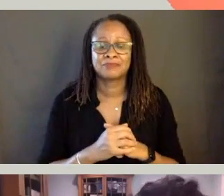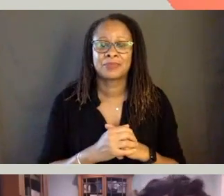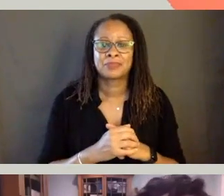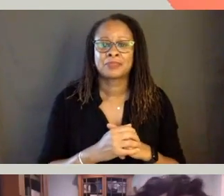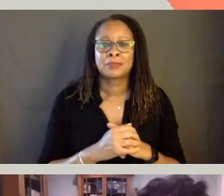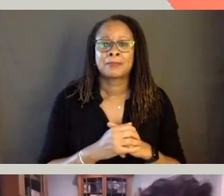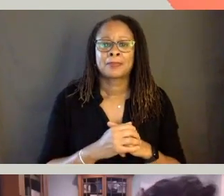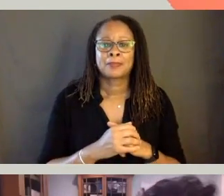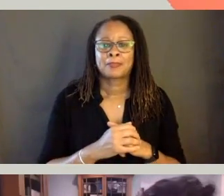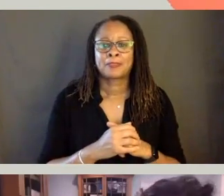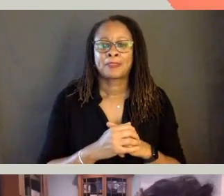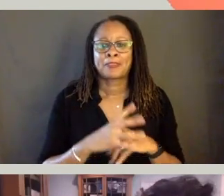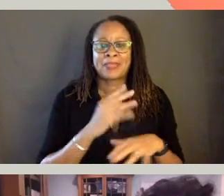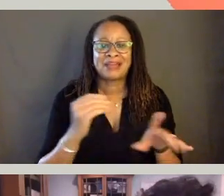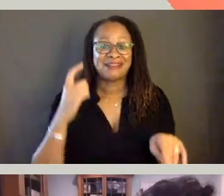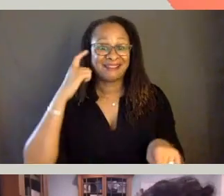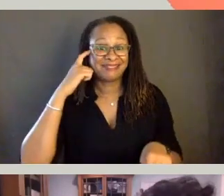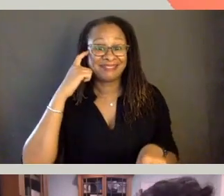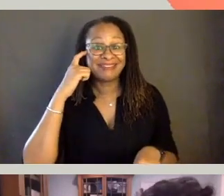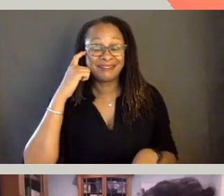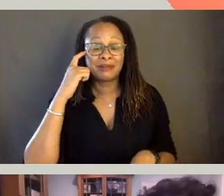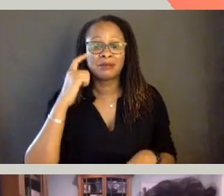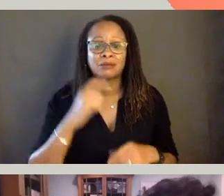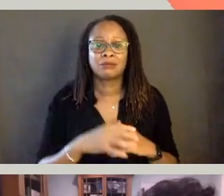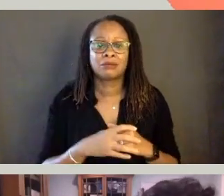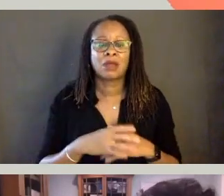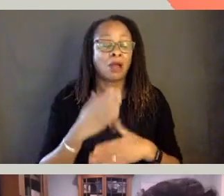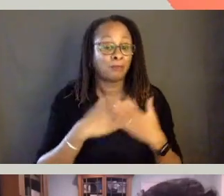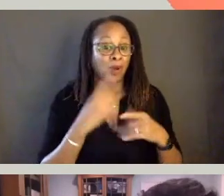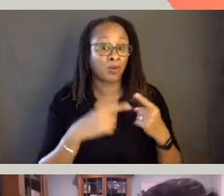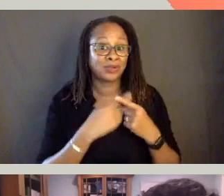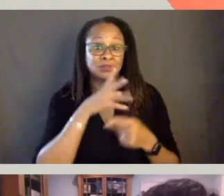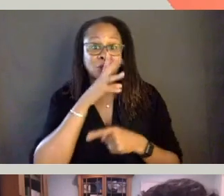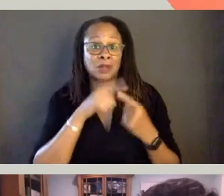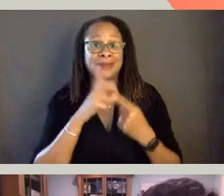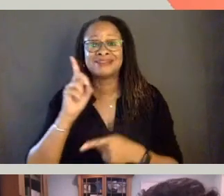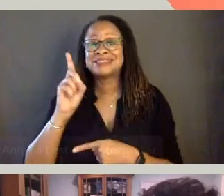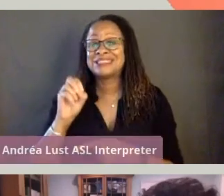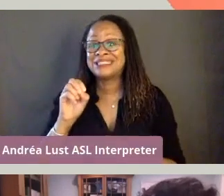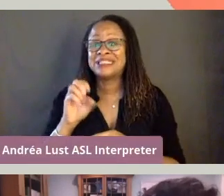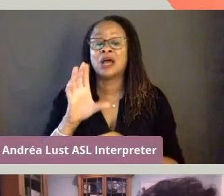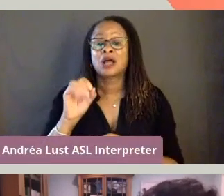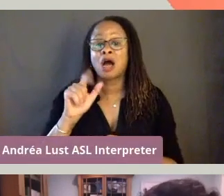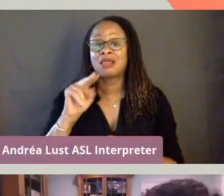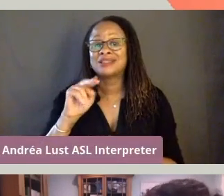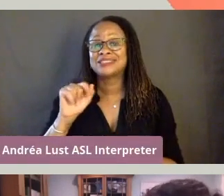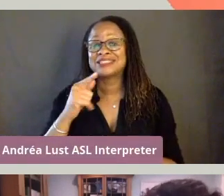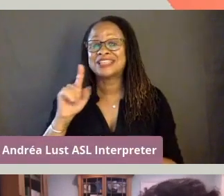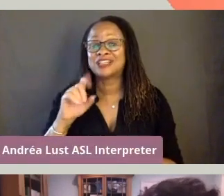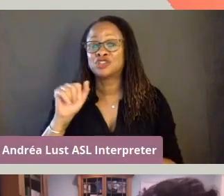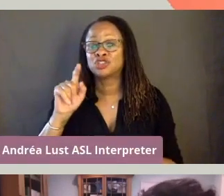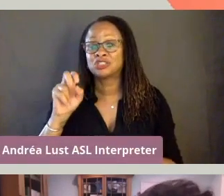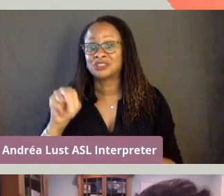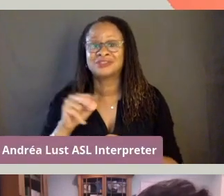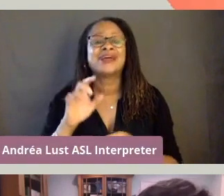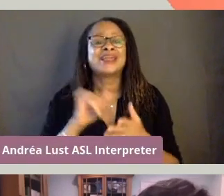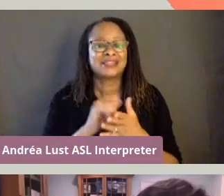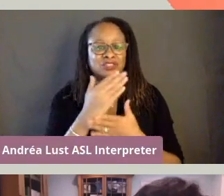And I think that there is, part of when we talk about decolonization, right? This is also part of decolonizing story